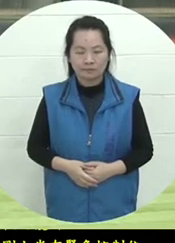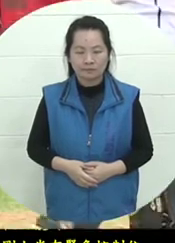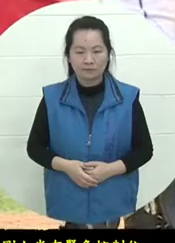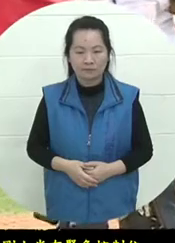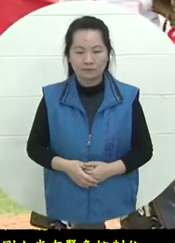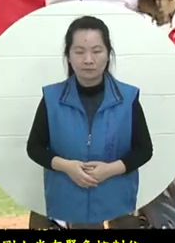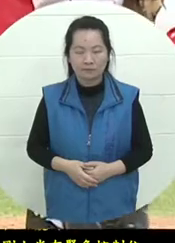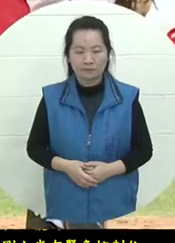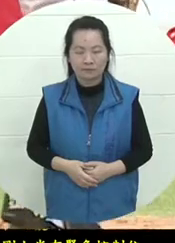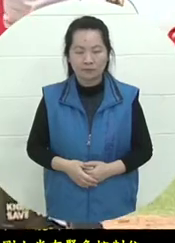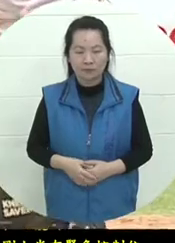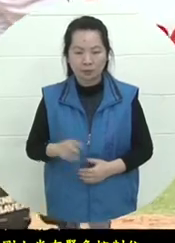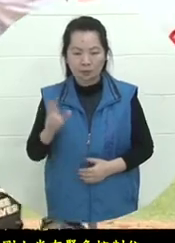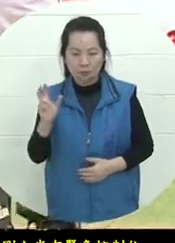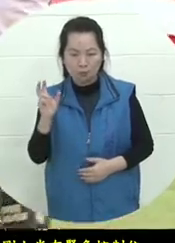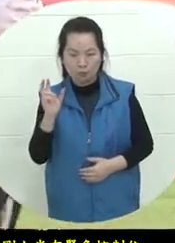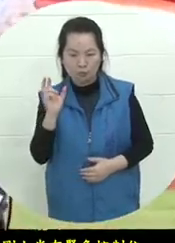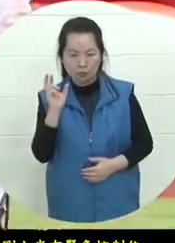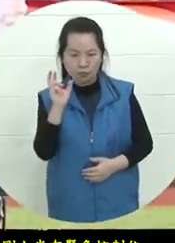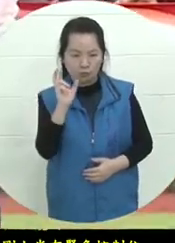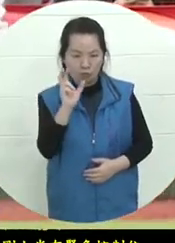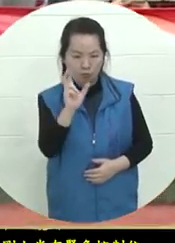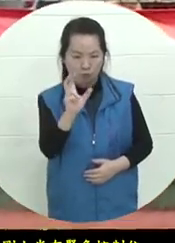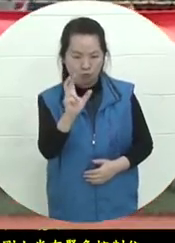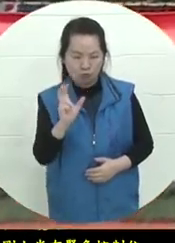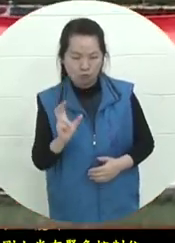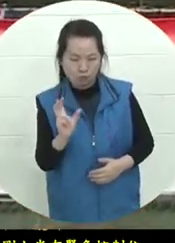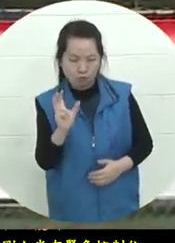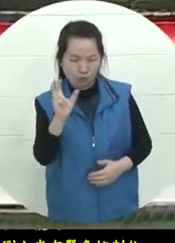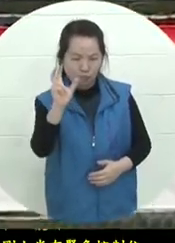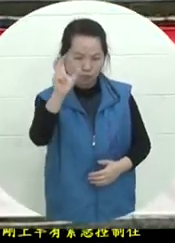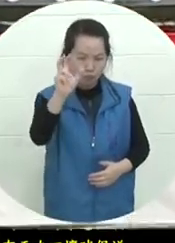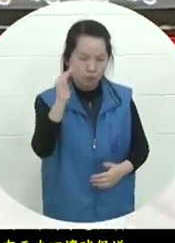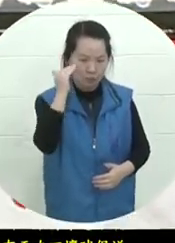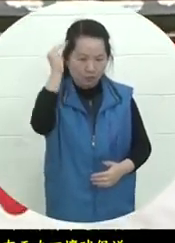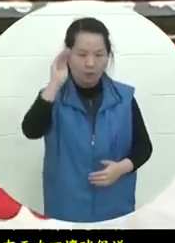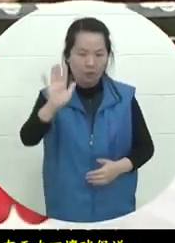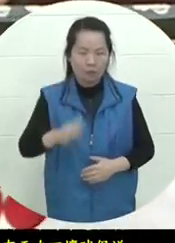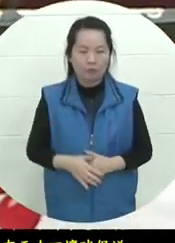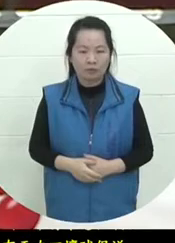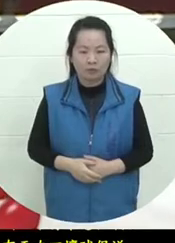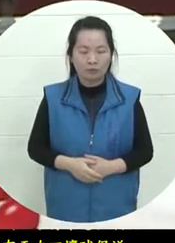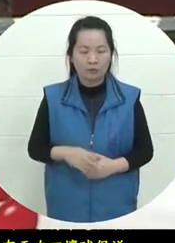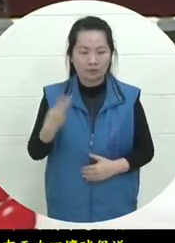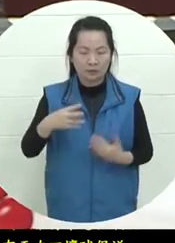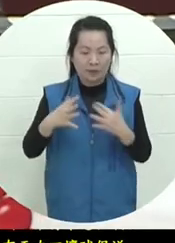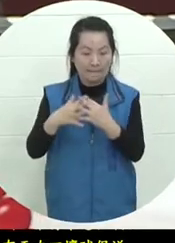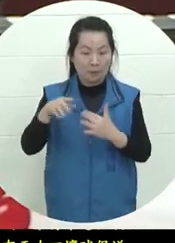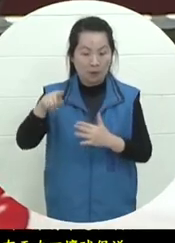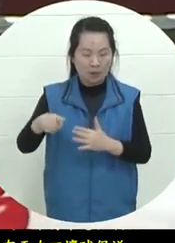The ball path has begun to have some obvious differences. One is too high. The other one that will be more difficult for the United States